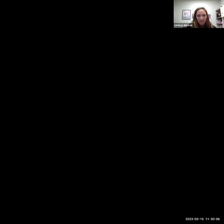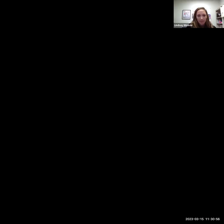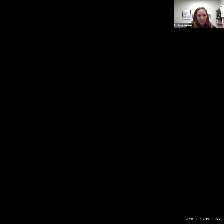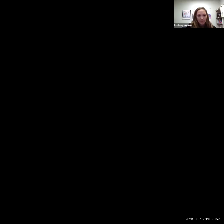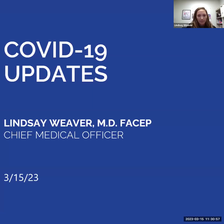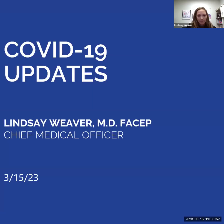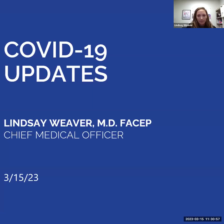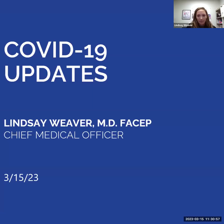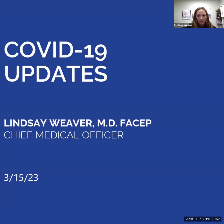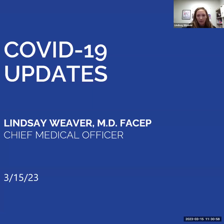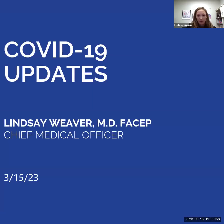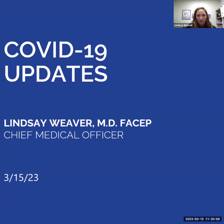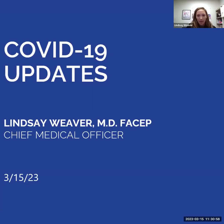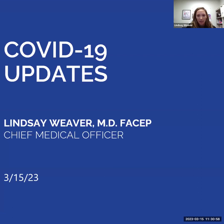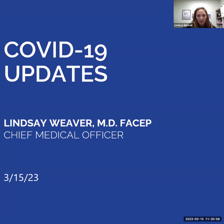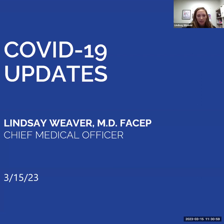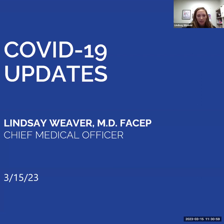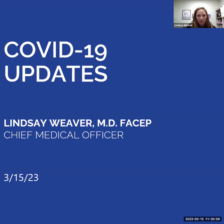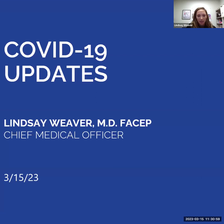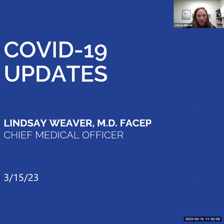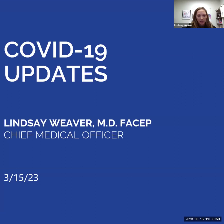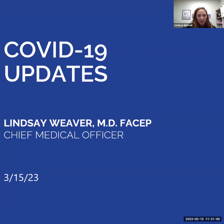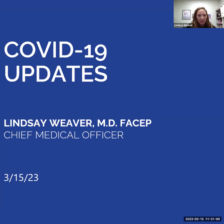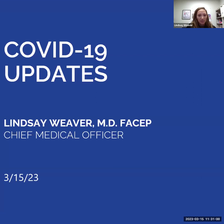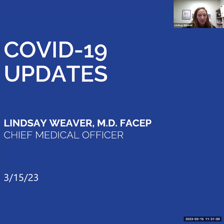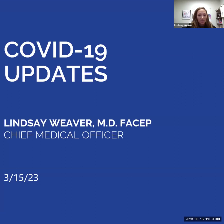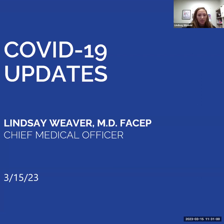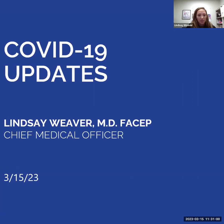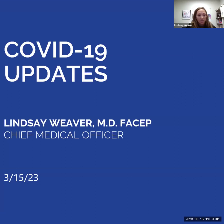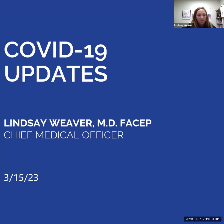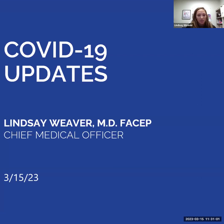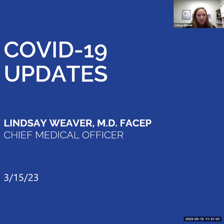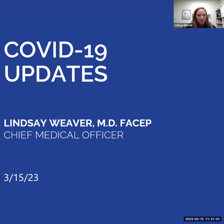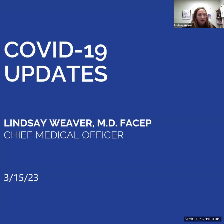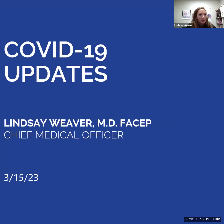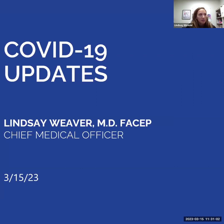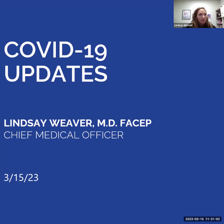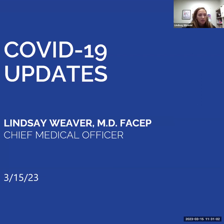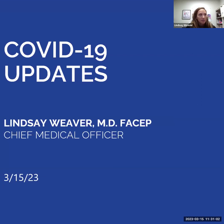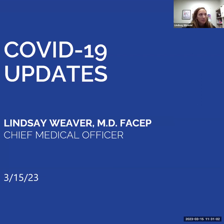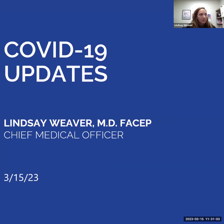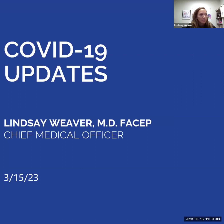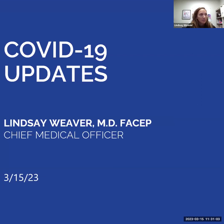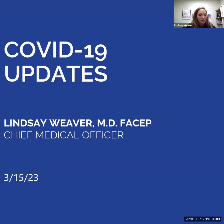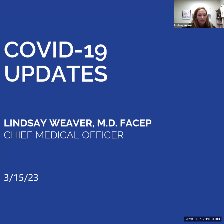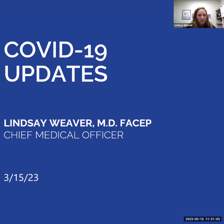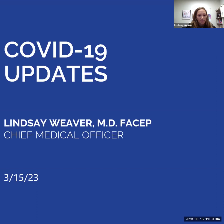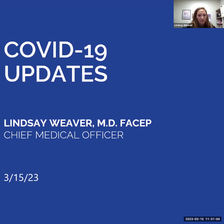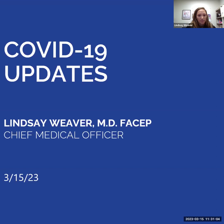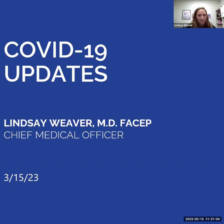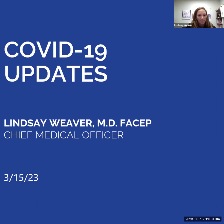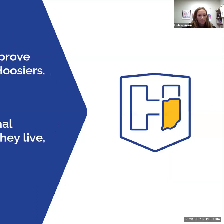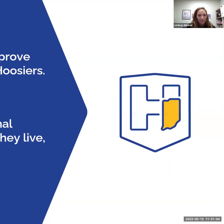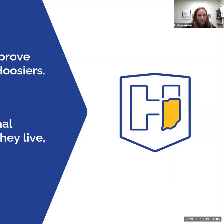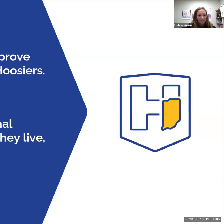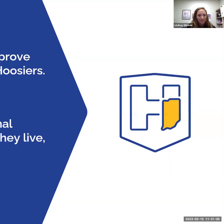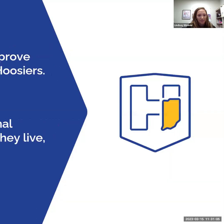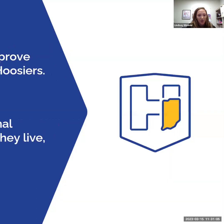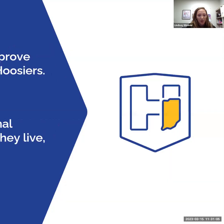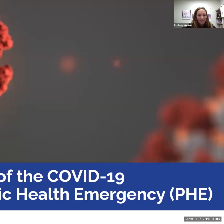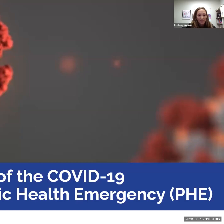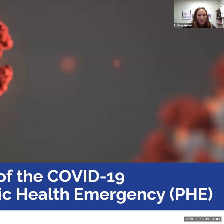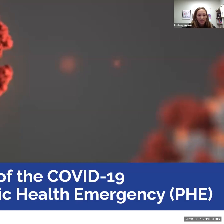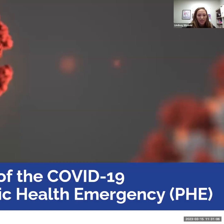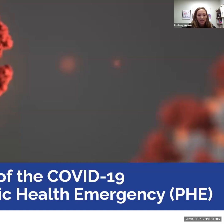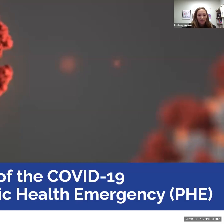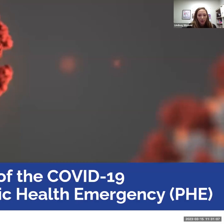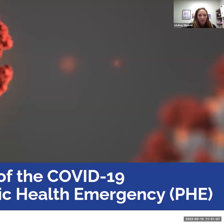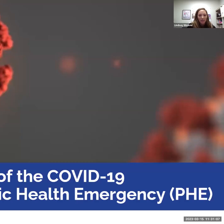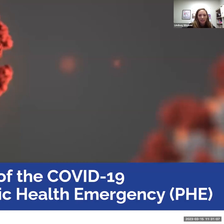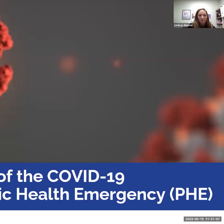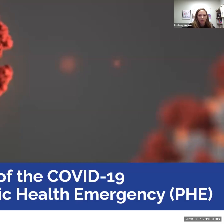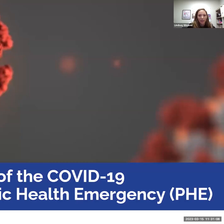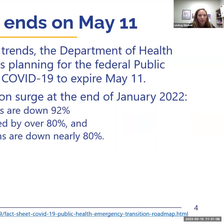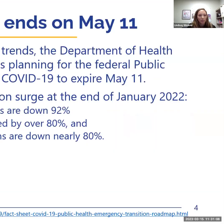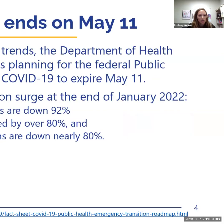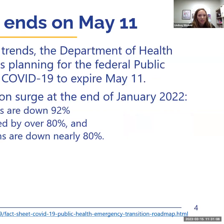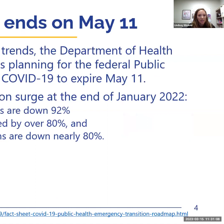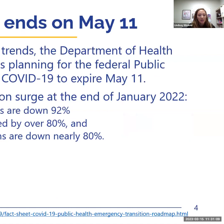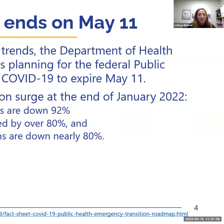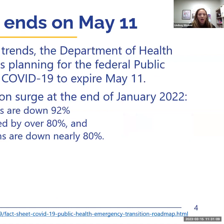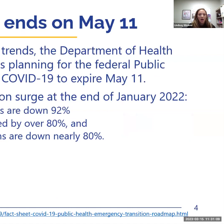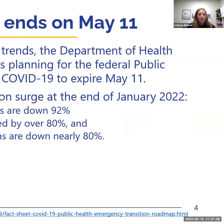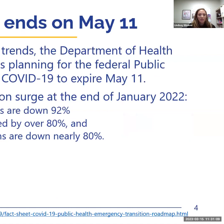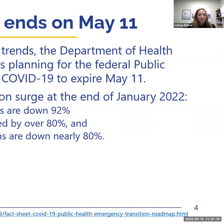I think I did it. Okay, so it is the end of the COVID-19 public health emergency. It is